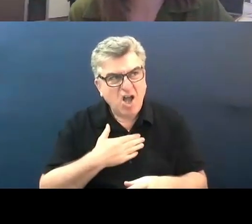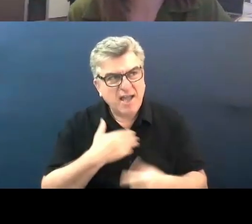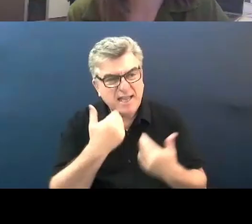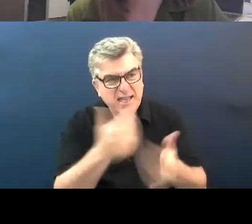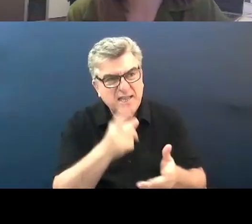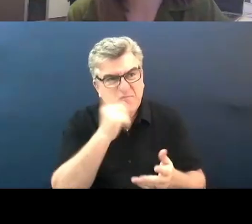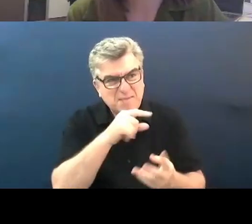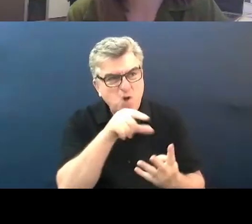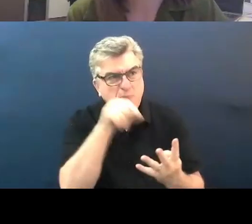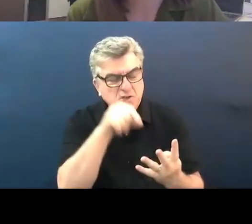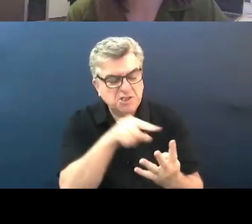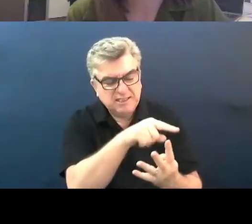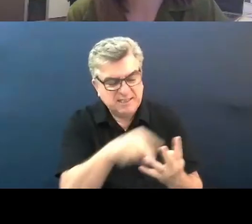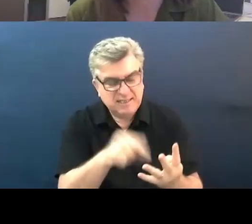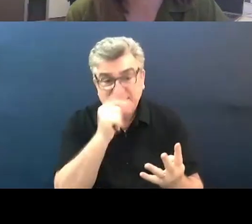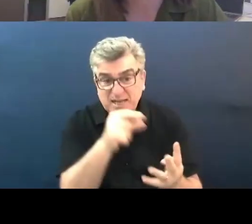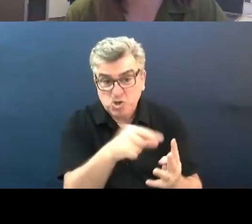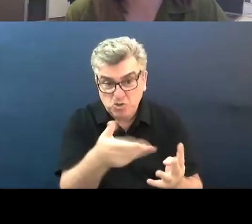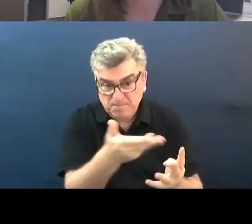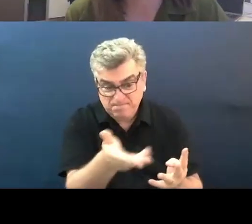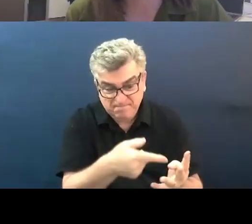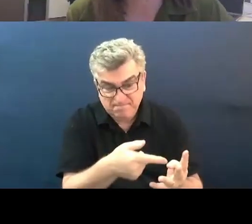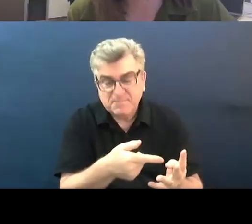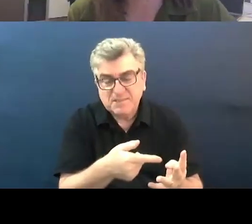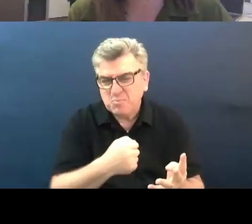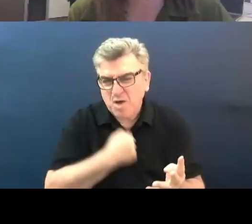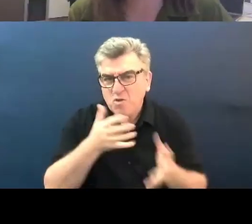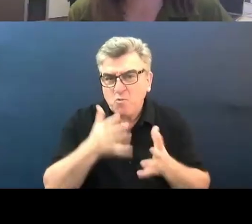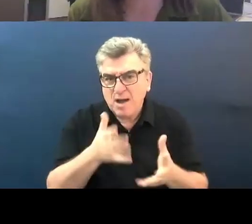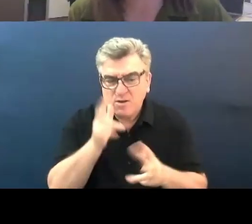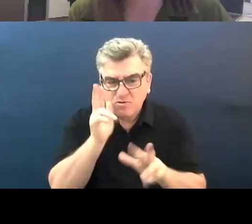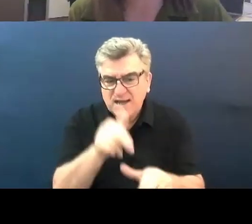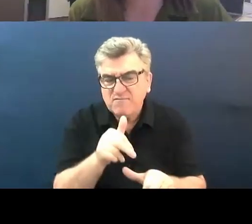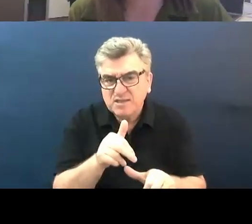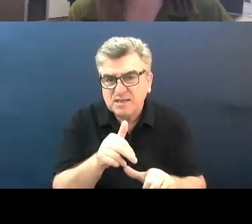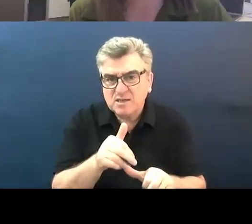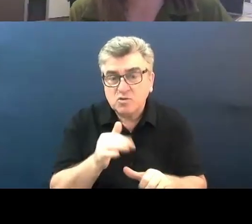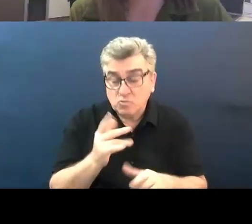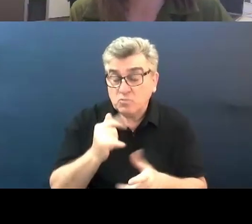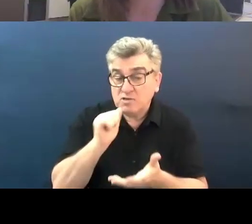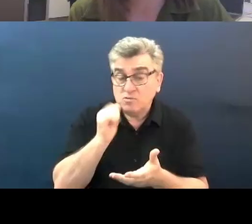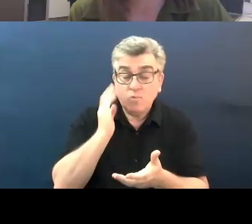in the way that I provide care, and when it's clinically appropriate to do so,